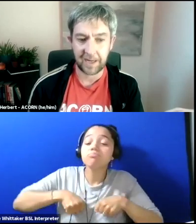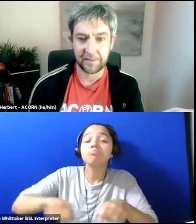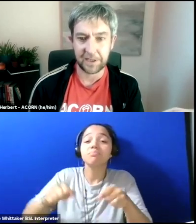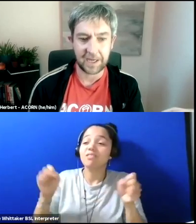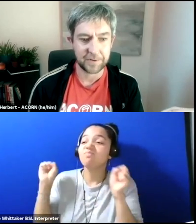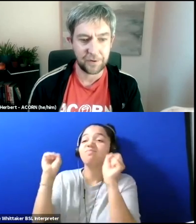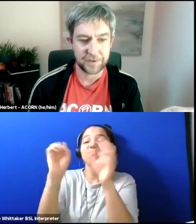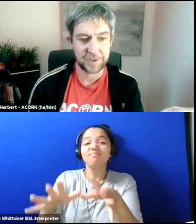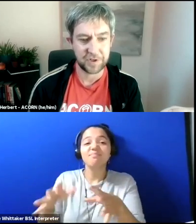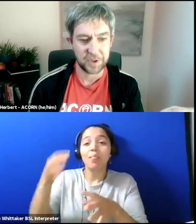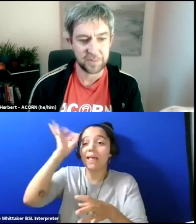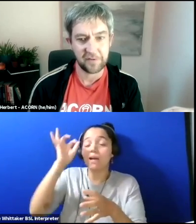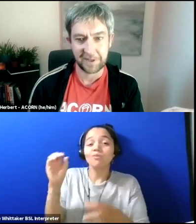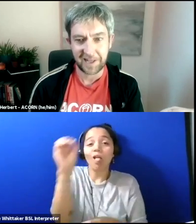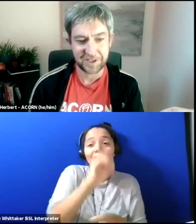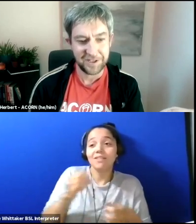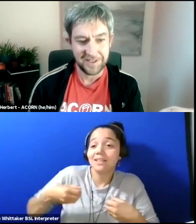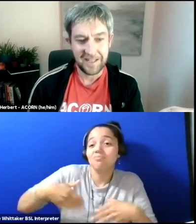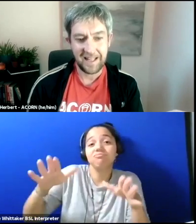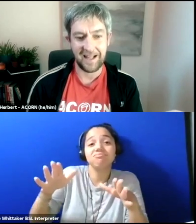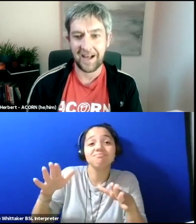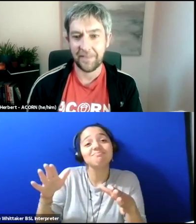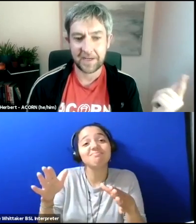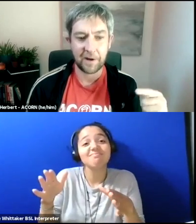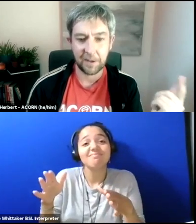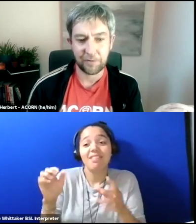them at the council offices responsible for bin collection, and they now get